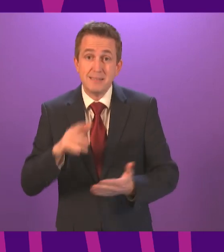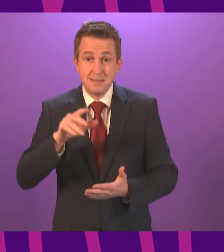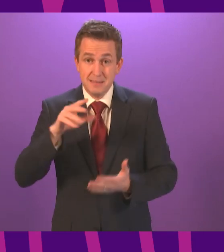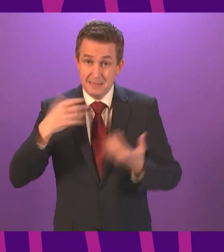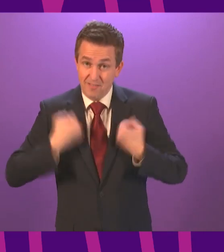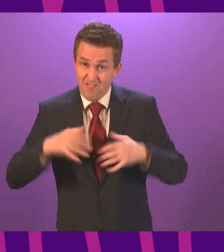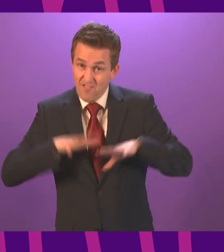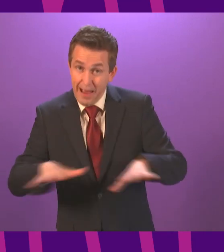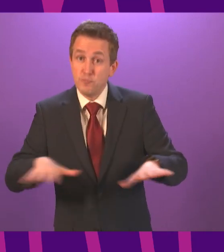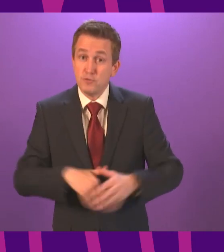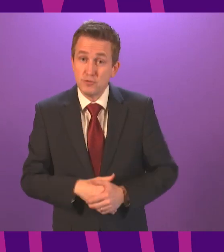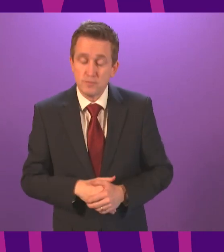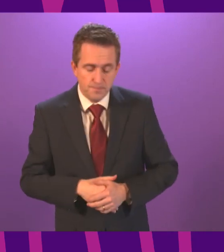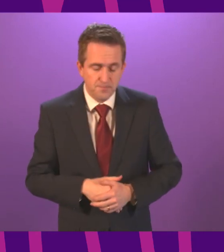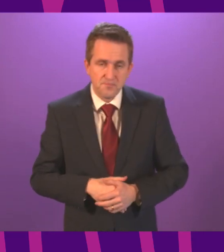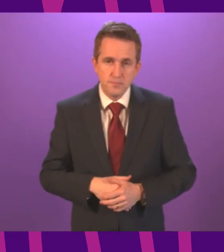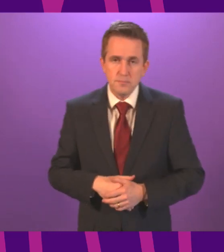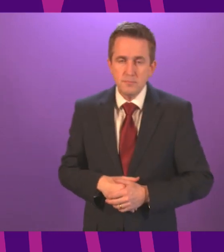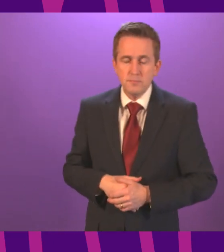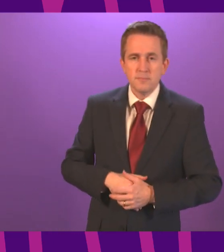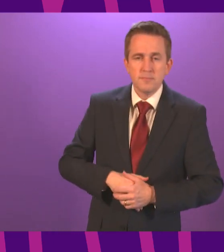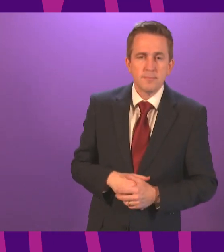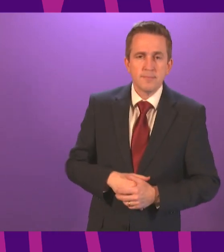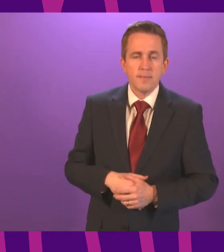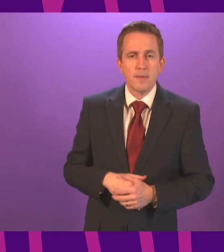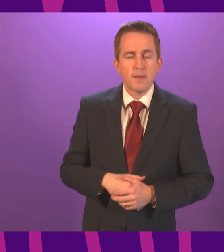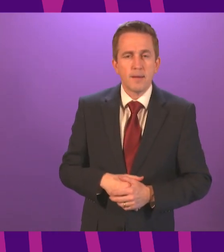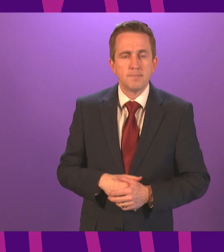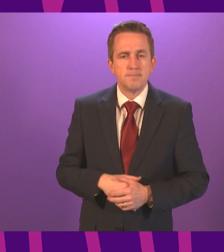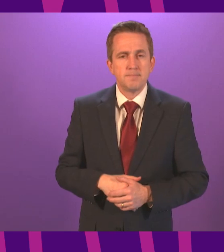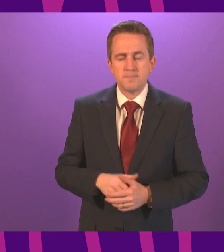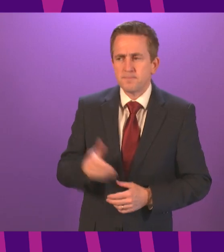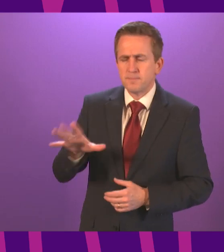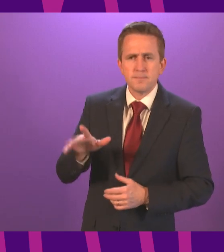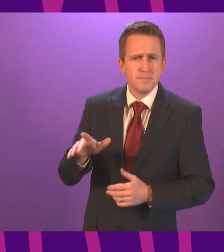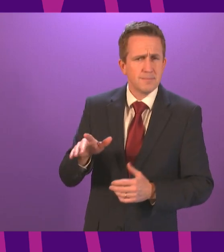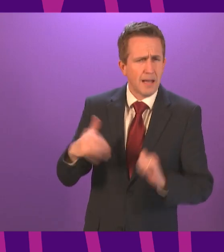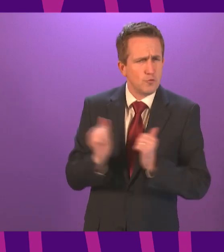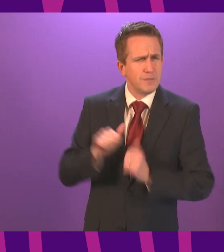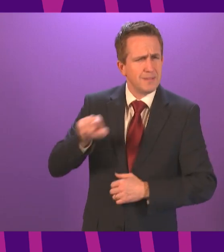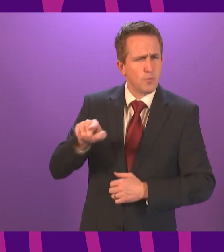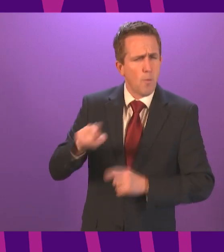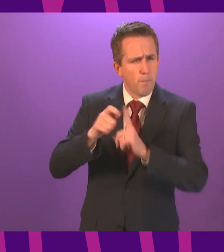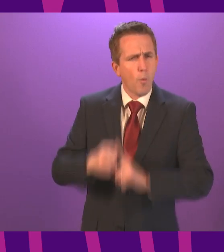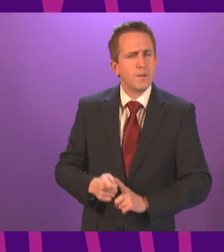and fundamental points. I will take a moment to underline again the reasons for the travel